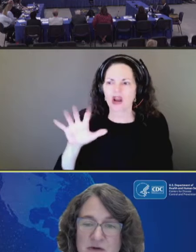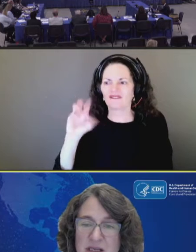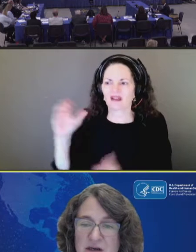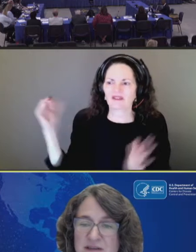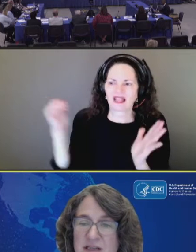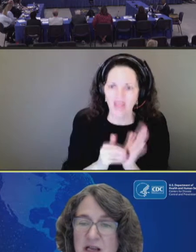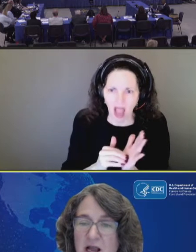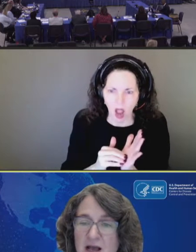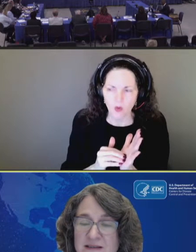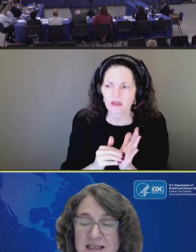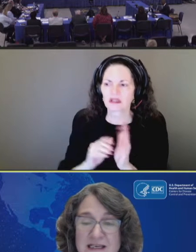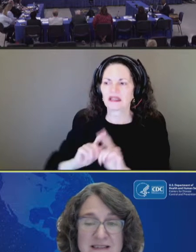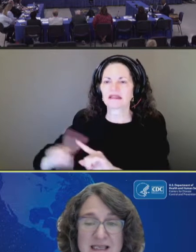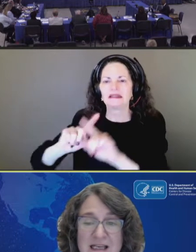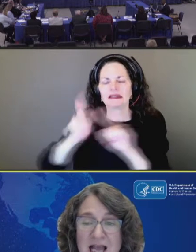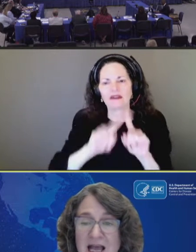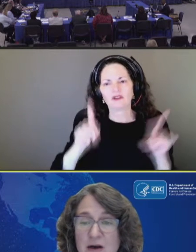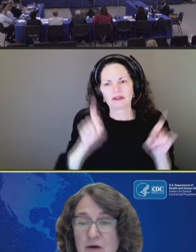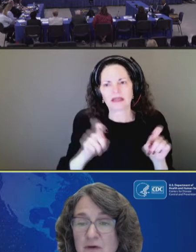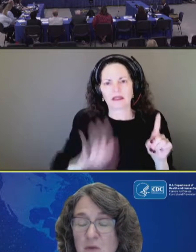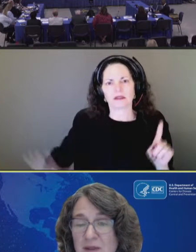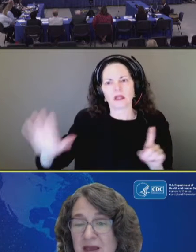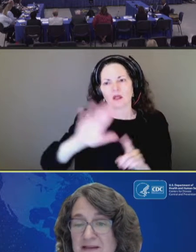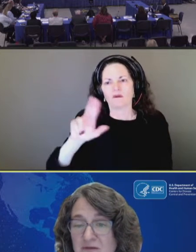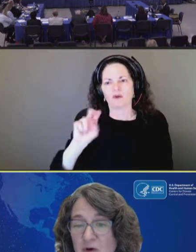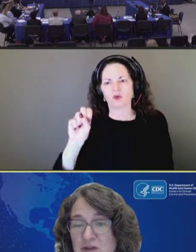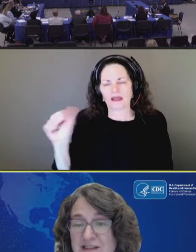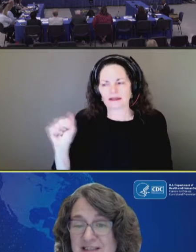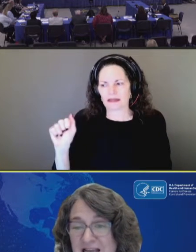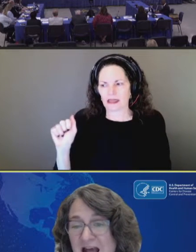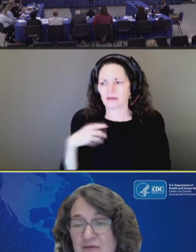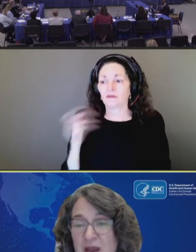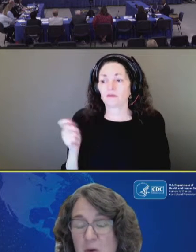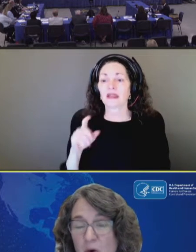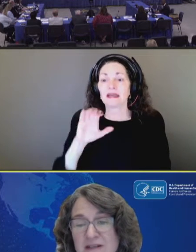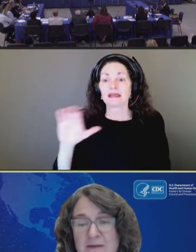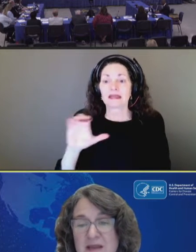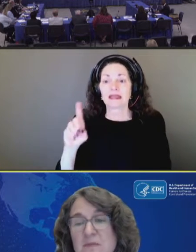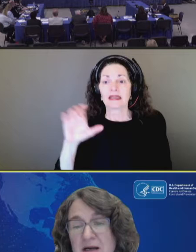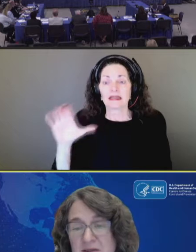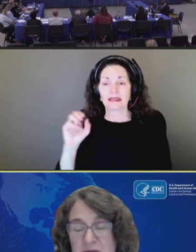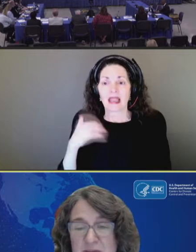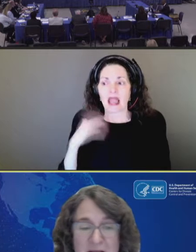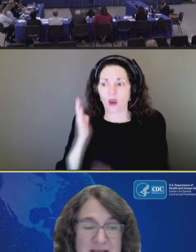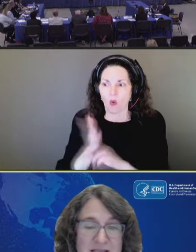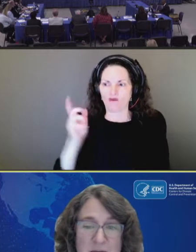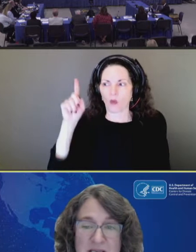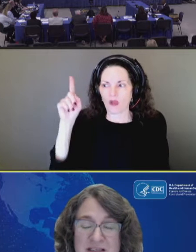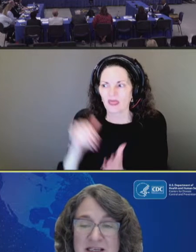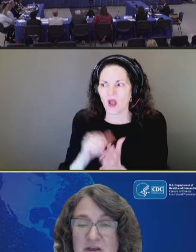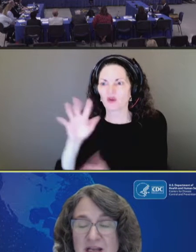several years. CDC had over 1,400 staff that worked on the mpox response. And we continue